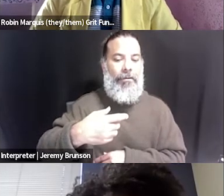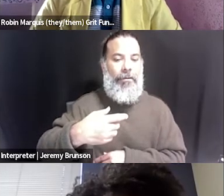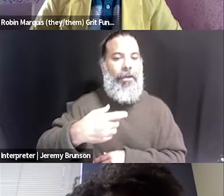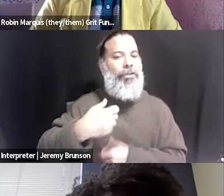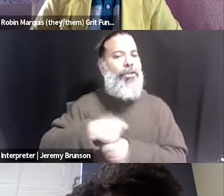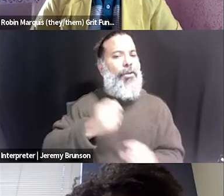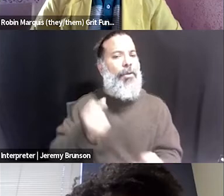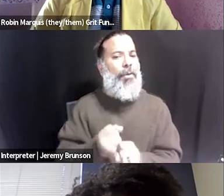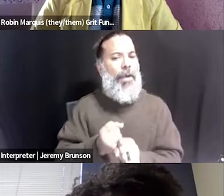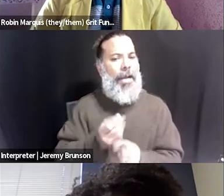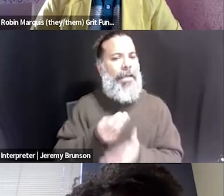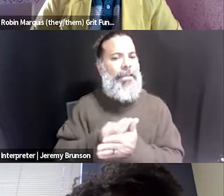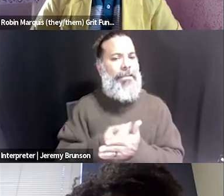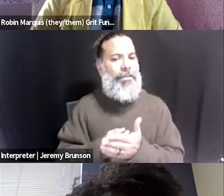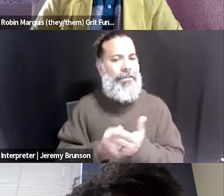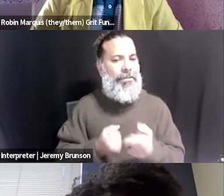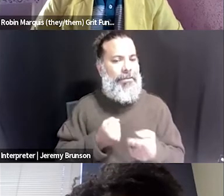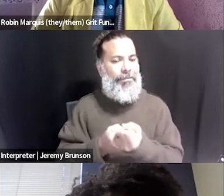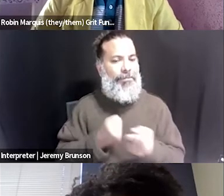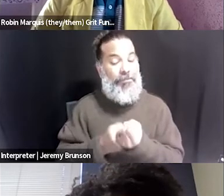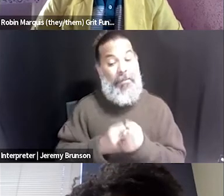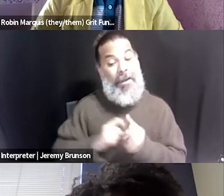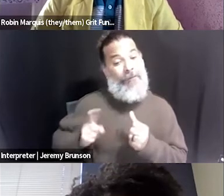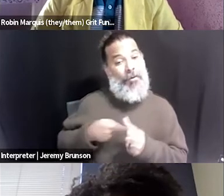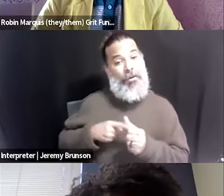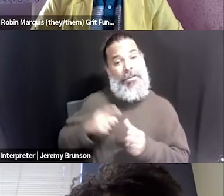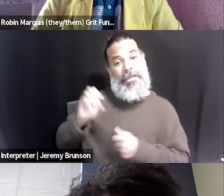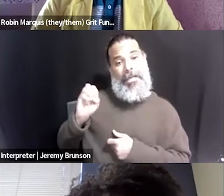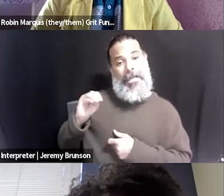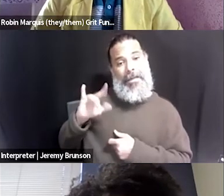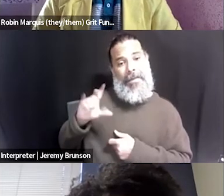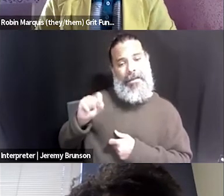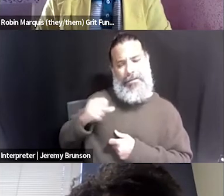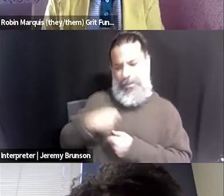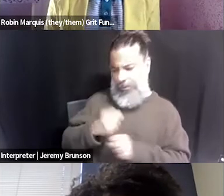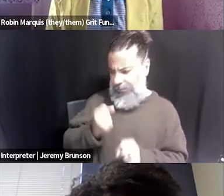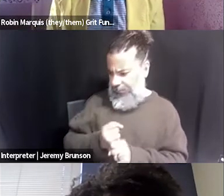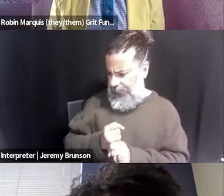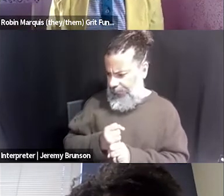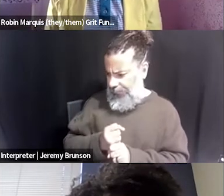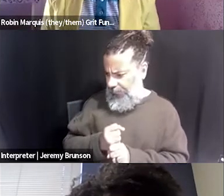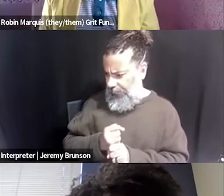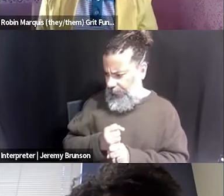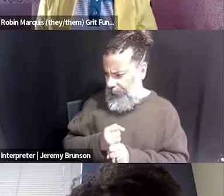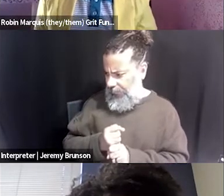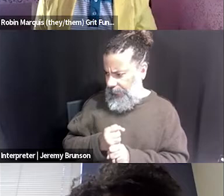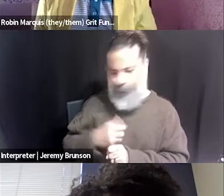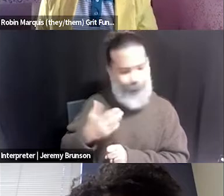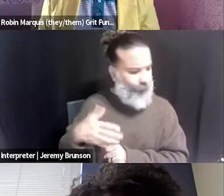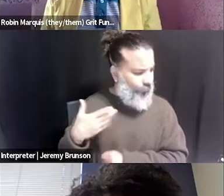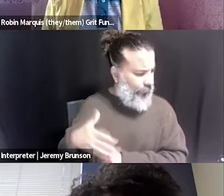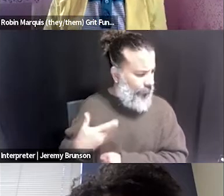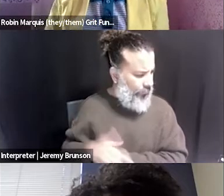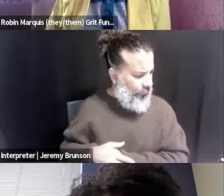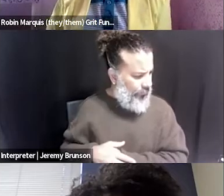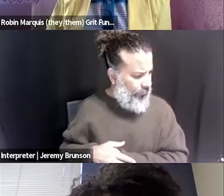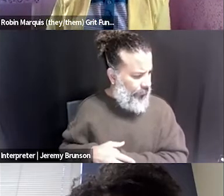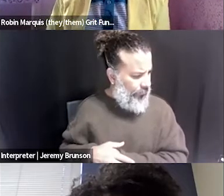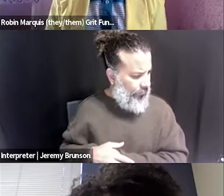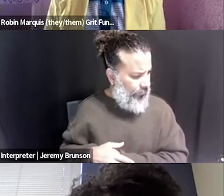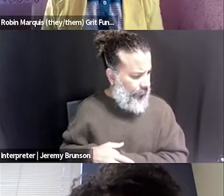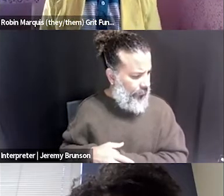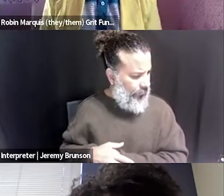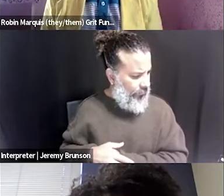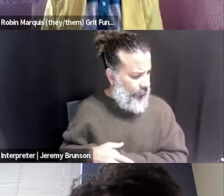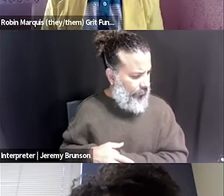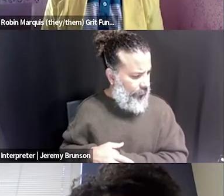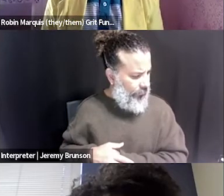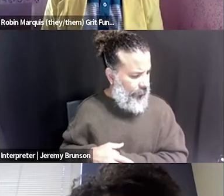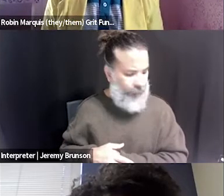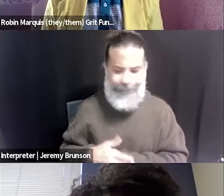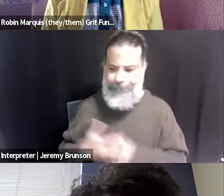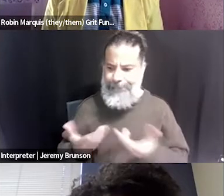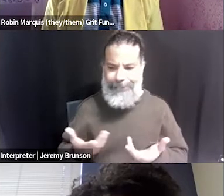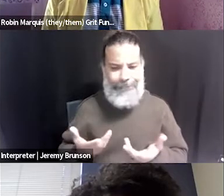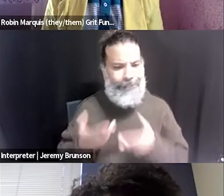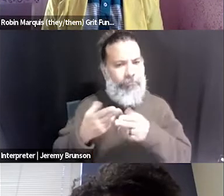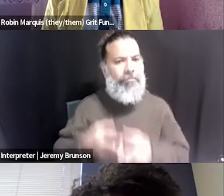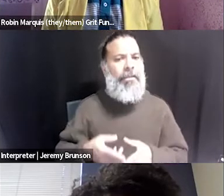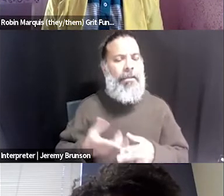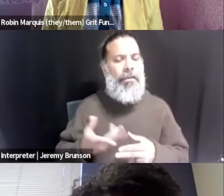But my initial e mail, I created sort of a, I guess you would call it, I had multiple